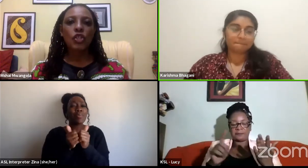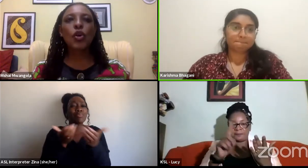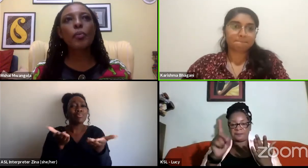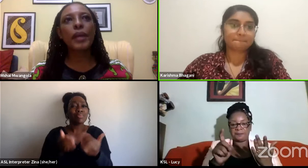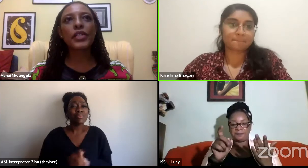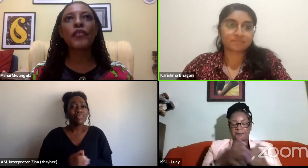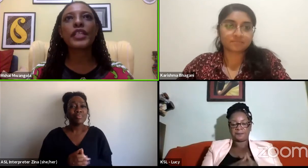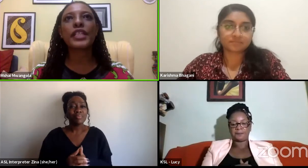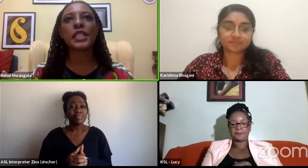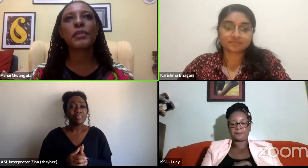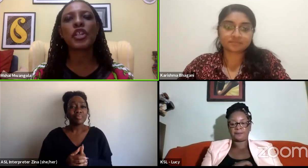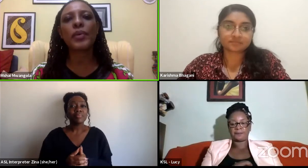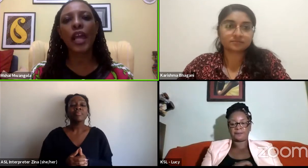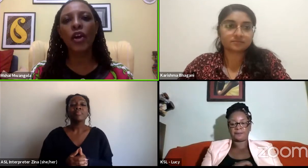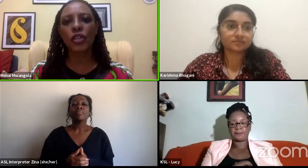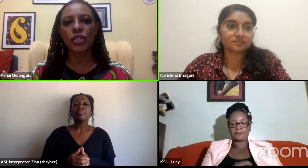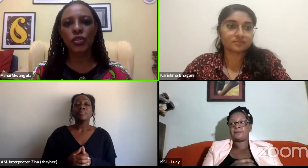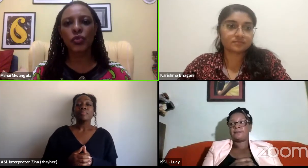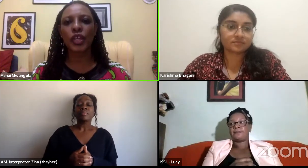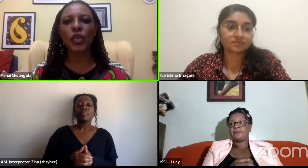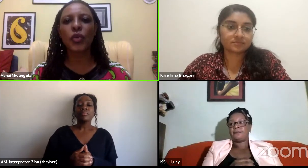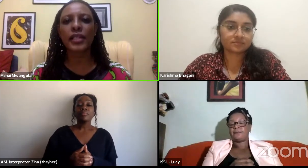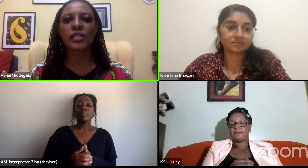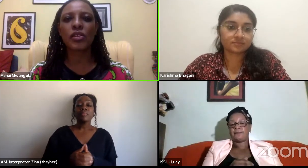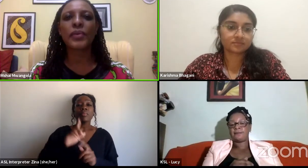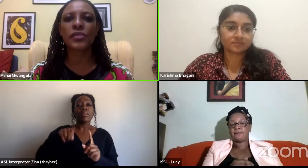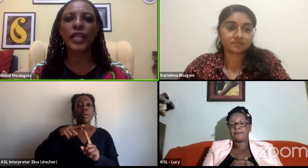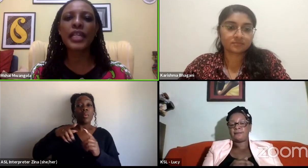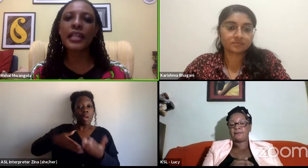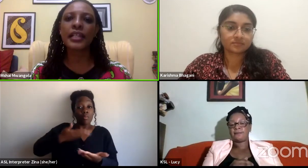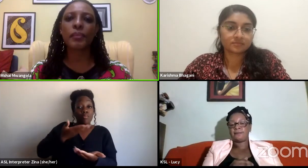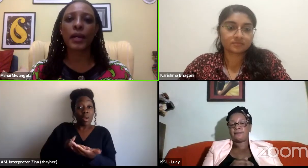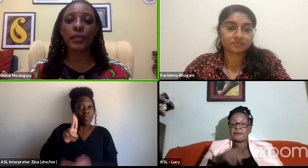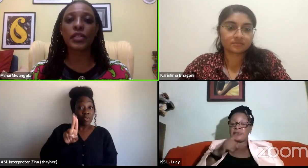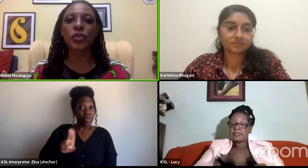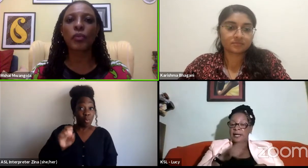So parts of it, especially when I got to the US, and so I was really in a department,